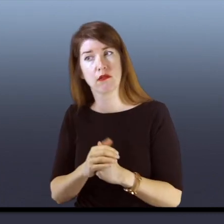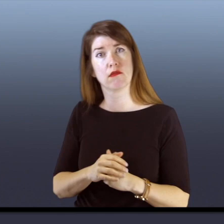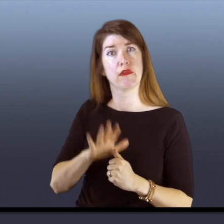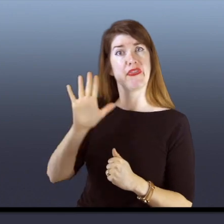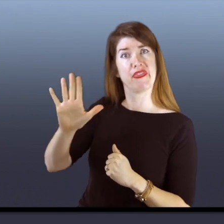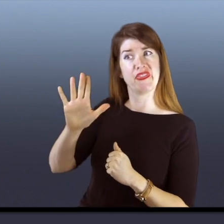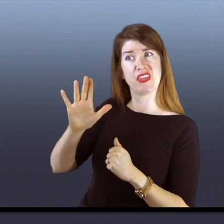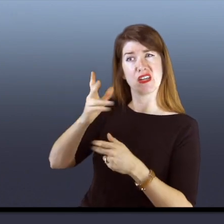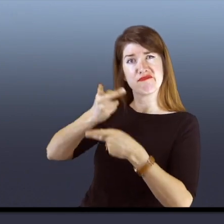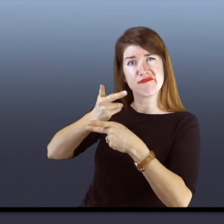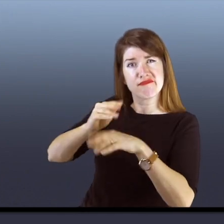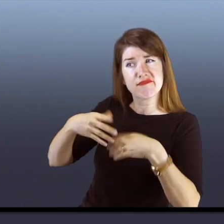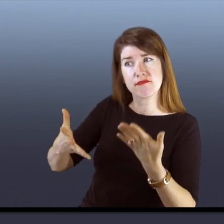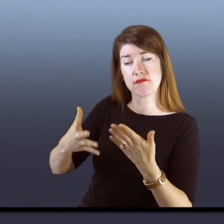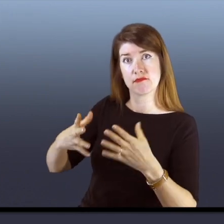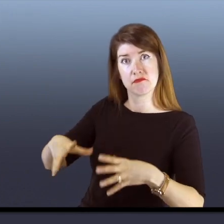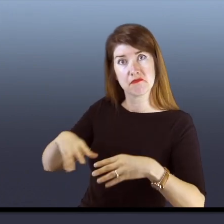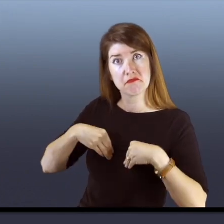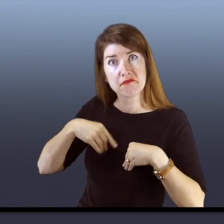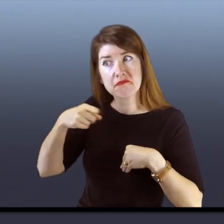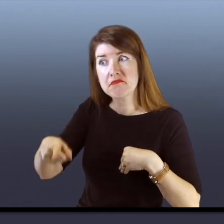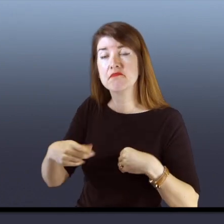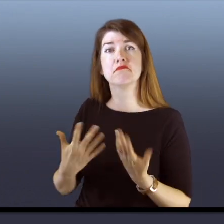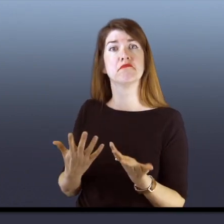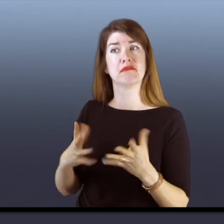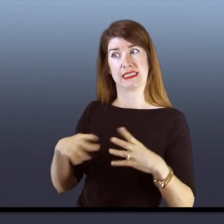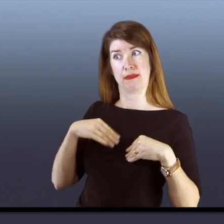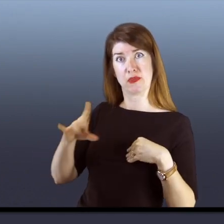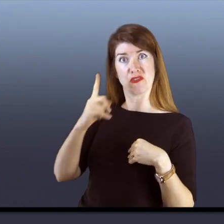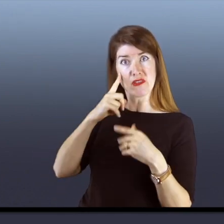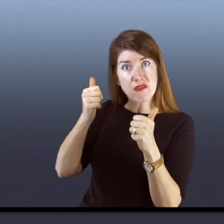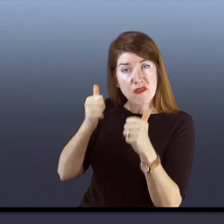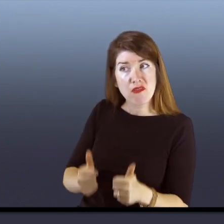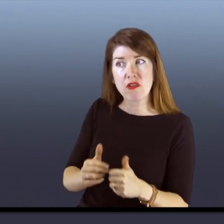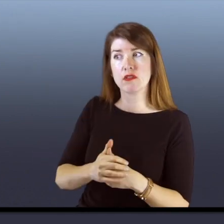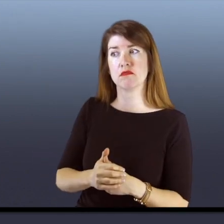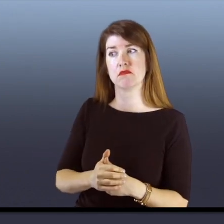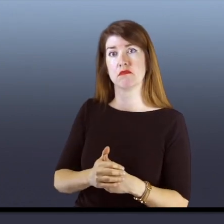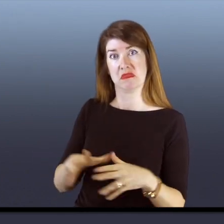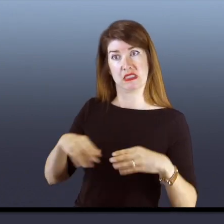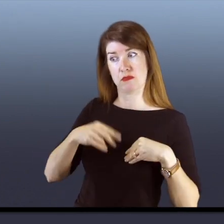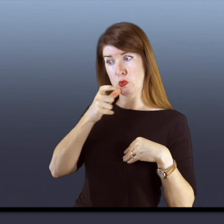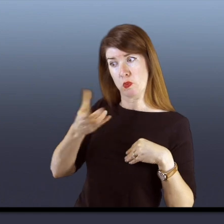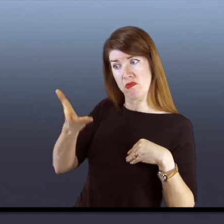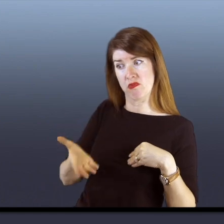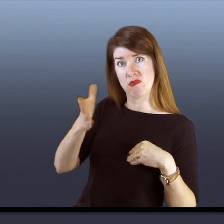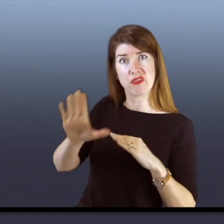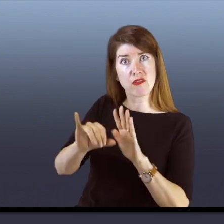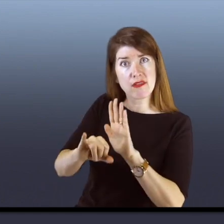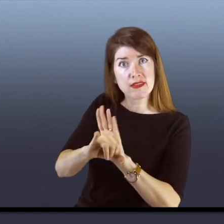Did they accept who they are in their identity? Does that person have a strong sense of identity as a deaf and hard of hearing person?